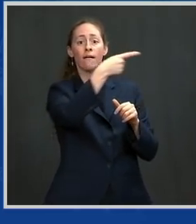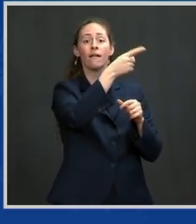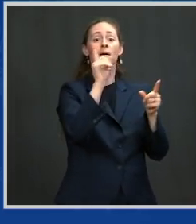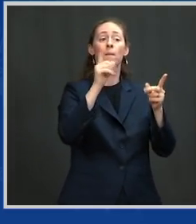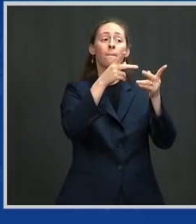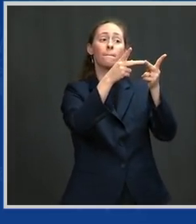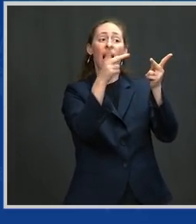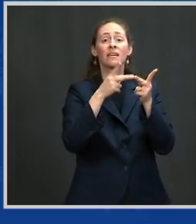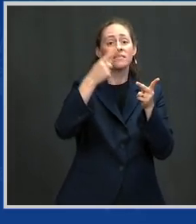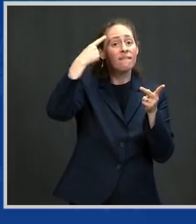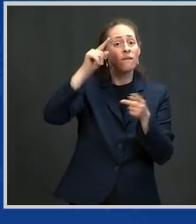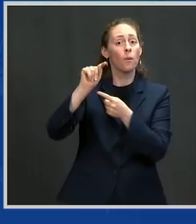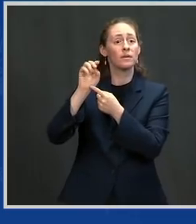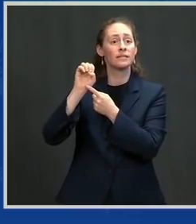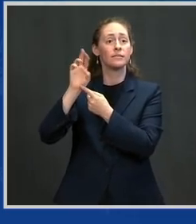in the Middle East and Africa.